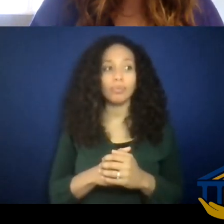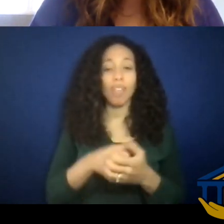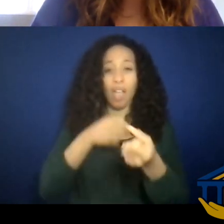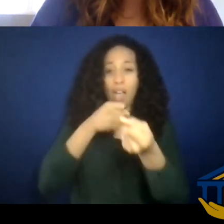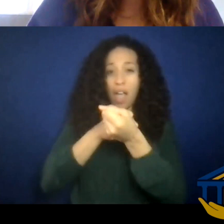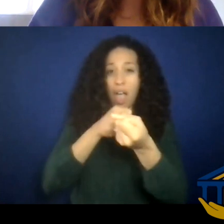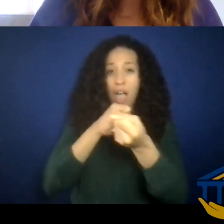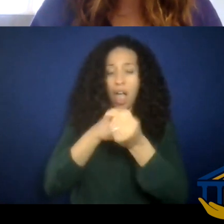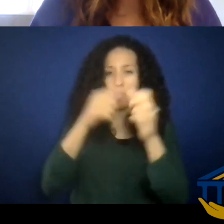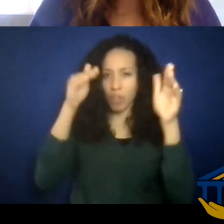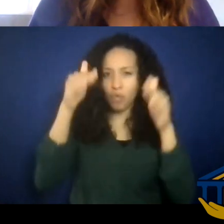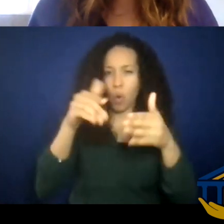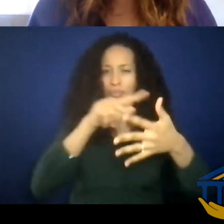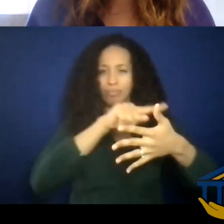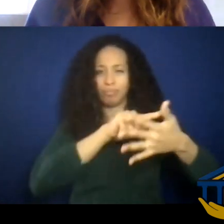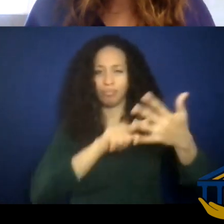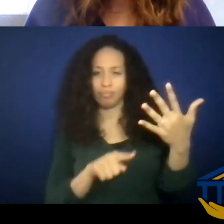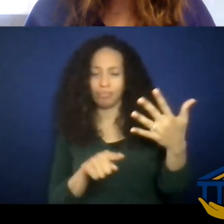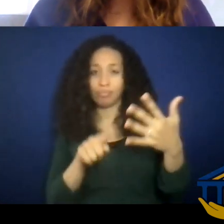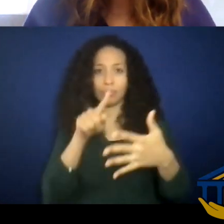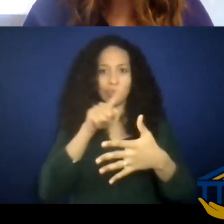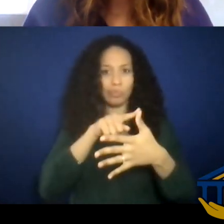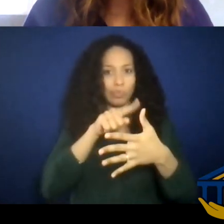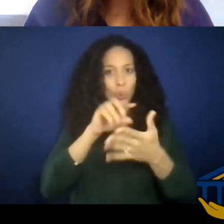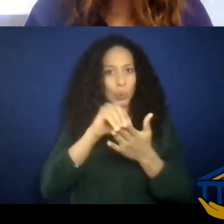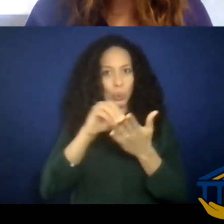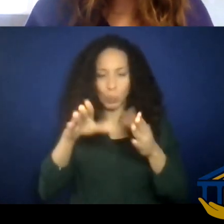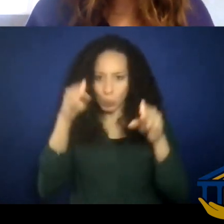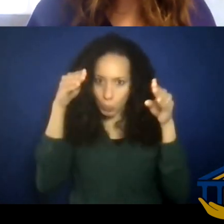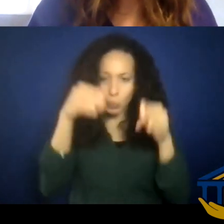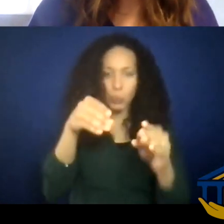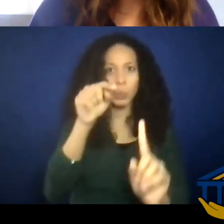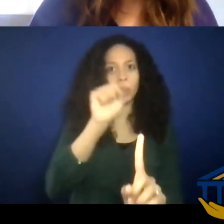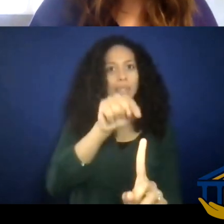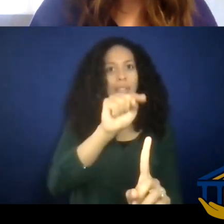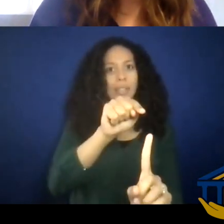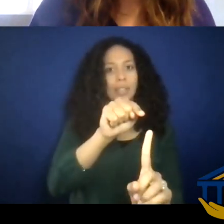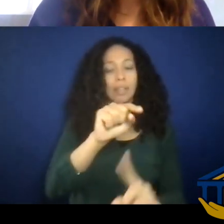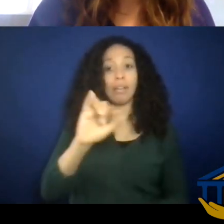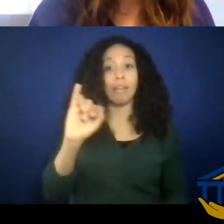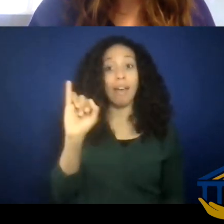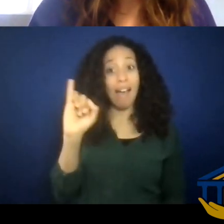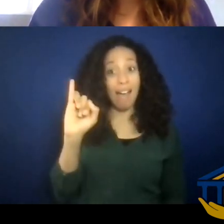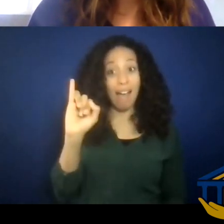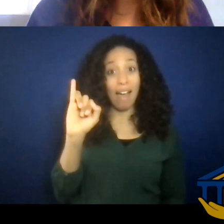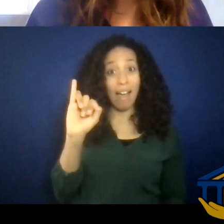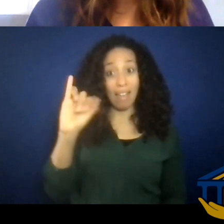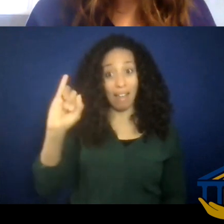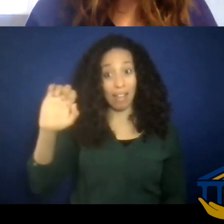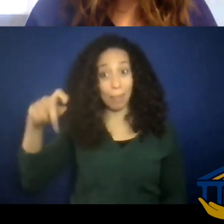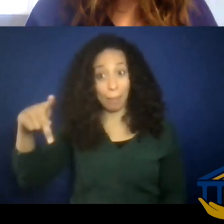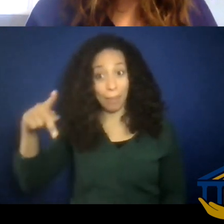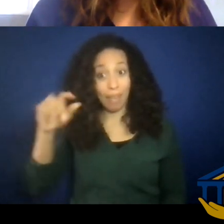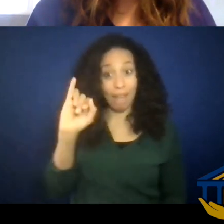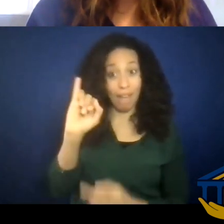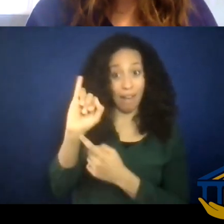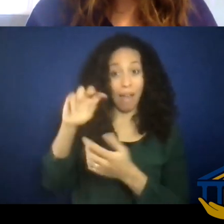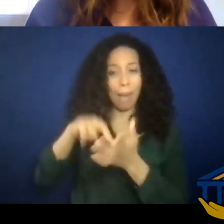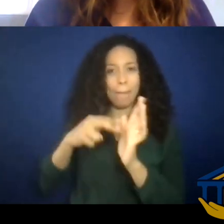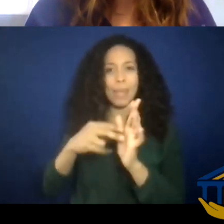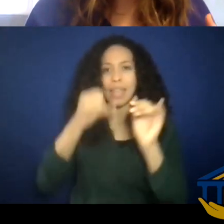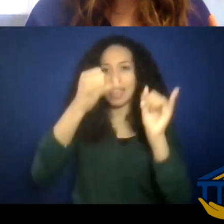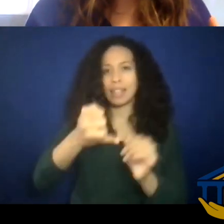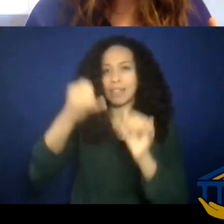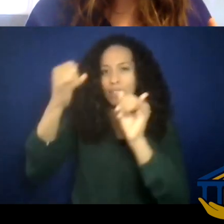It's very student focused as the “I” in IEP stands for individualized. I really try to